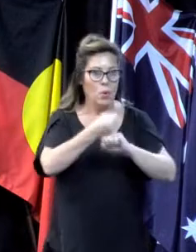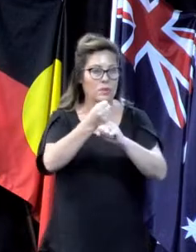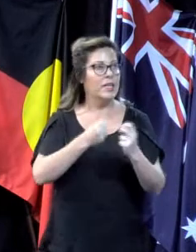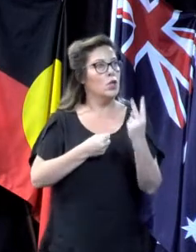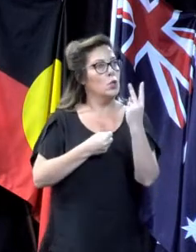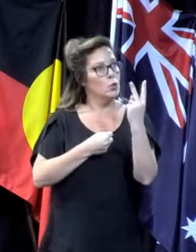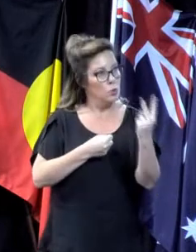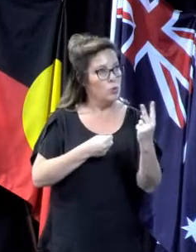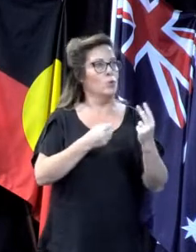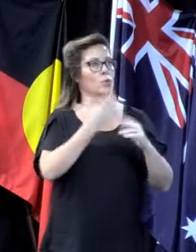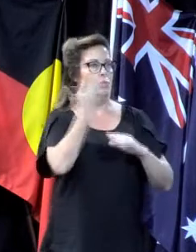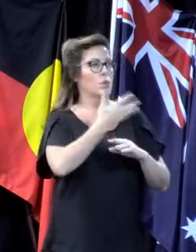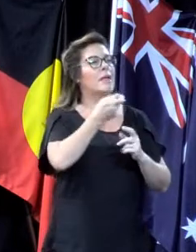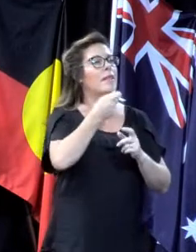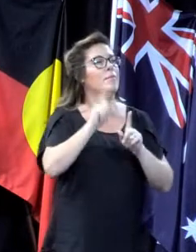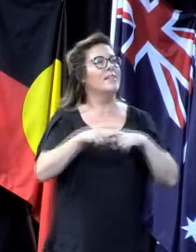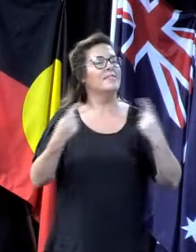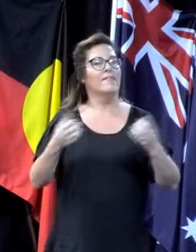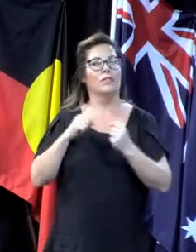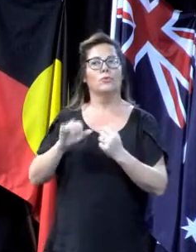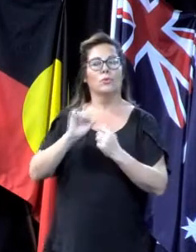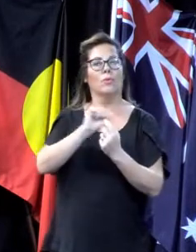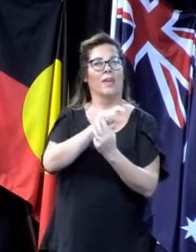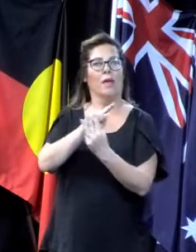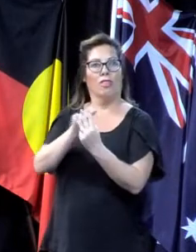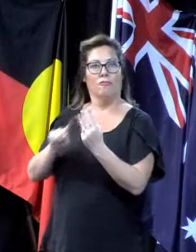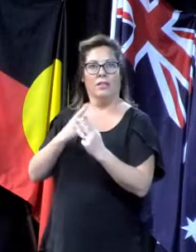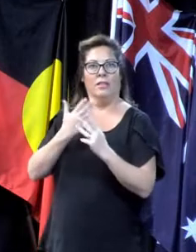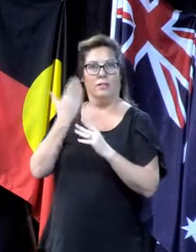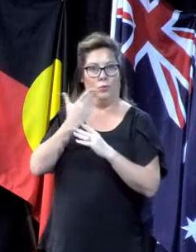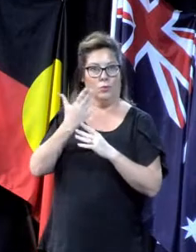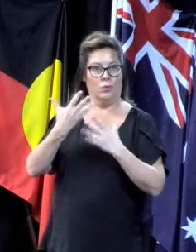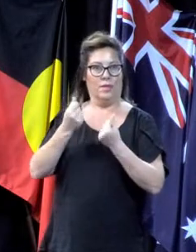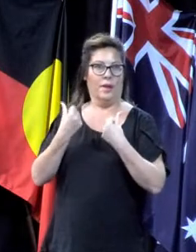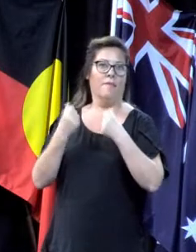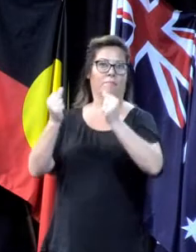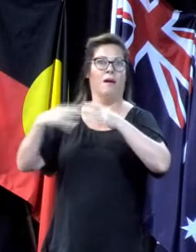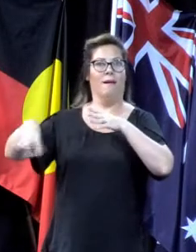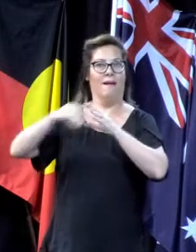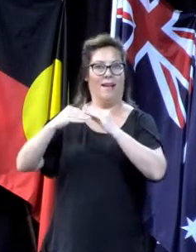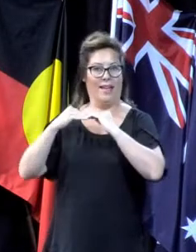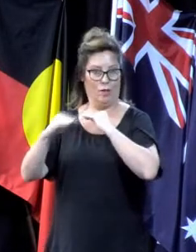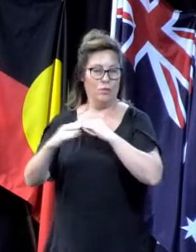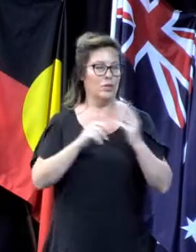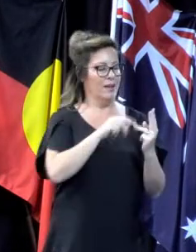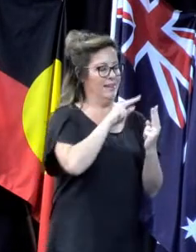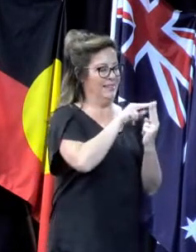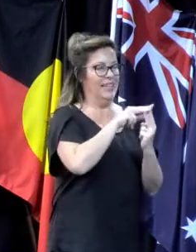as Thuringowa or Bowen or Ingham in the inclusiveness process. Is that fair? Yes, yes, correct.